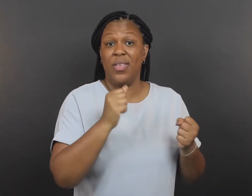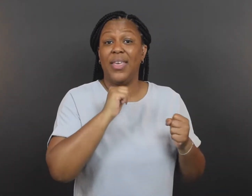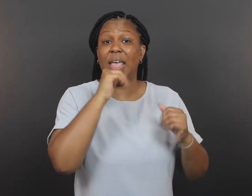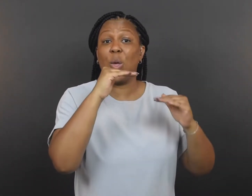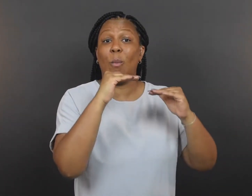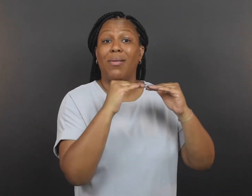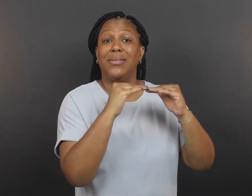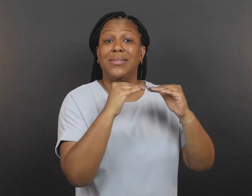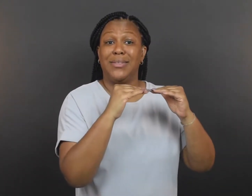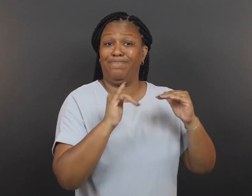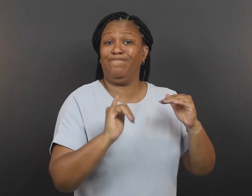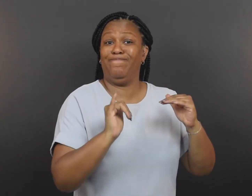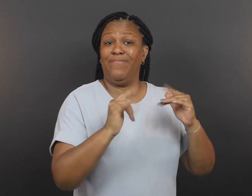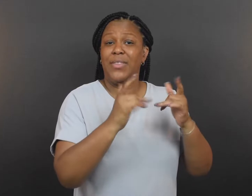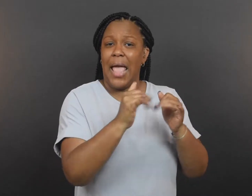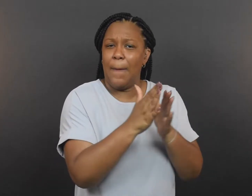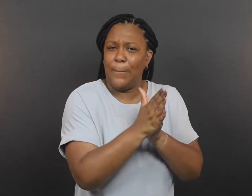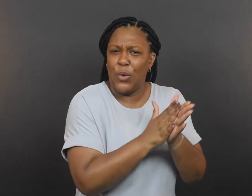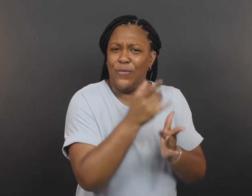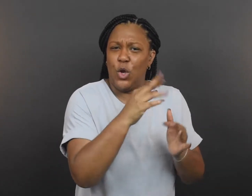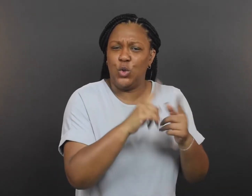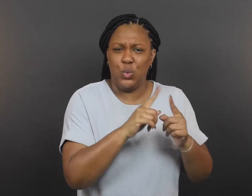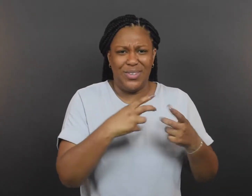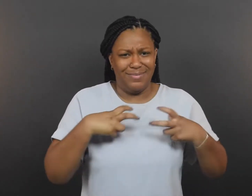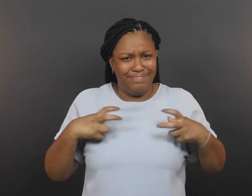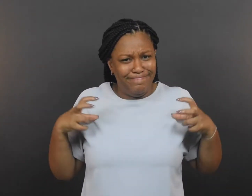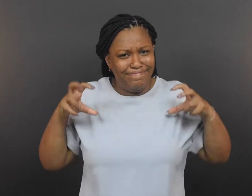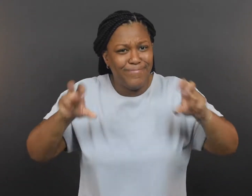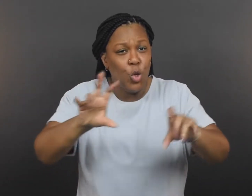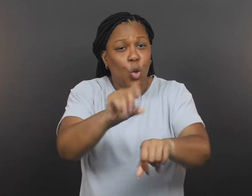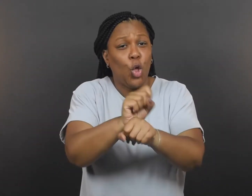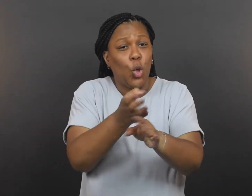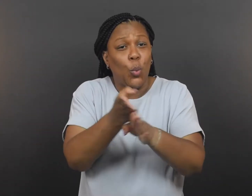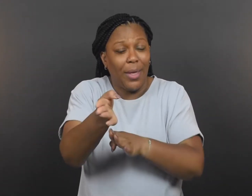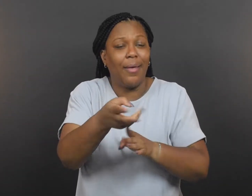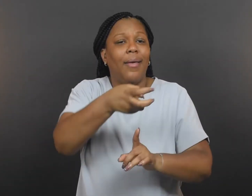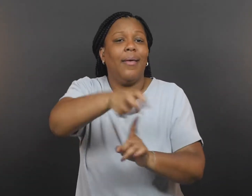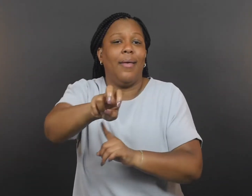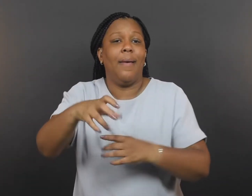witnessed health inequities that motivated her to devote her career to public health.